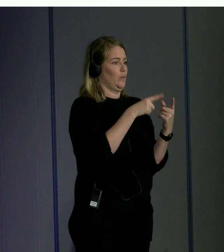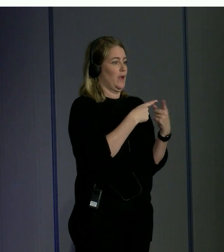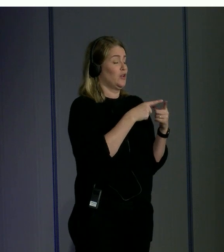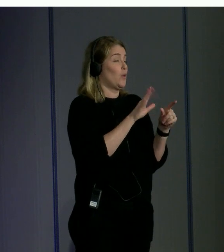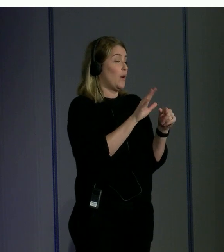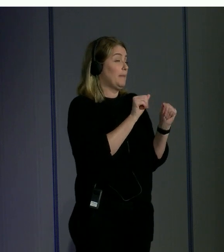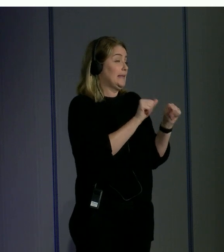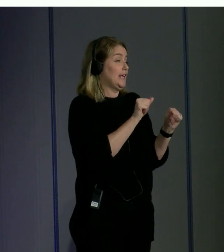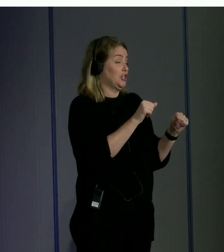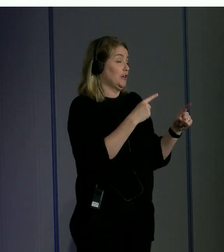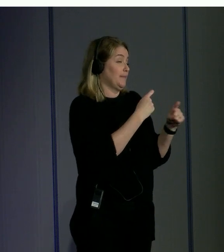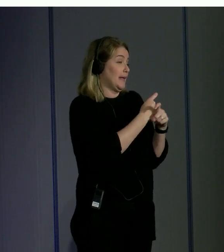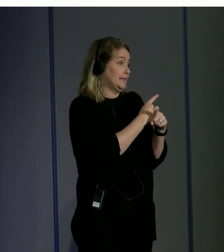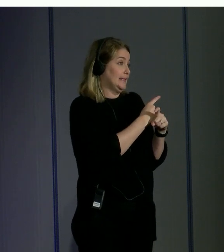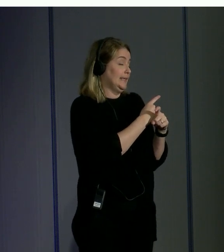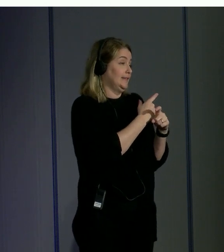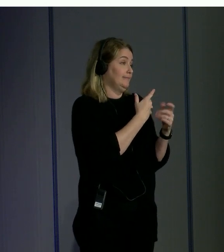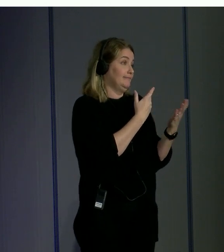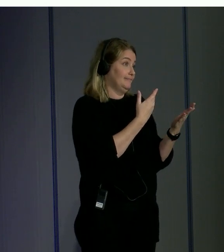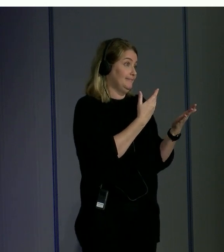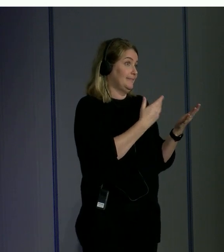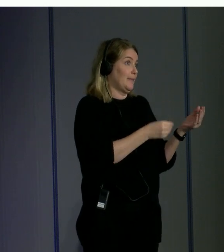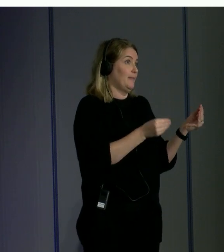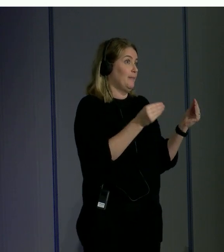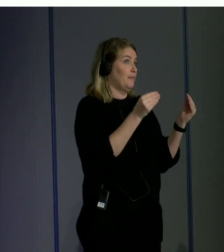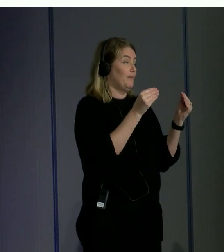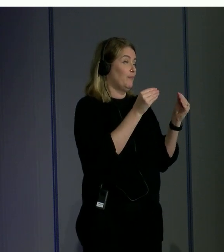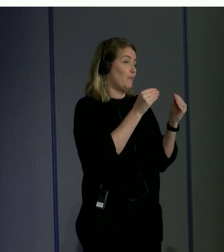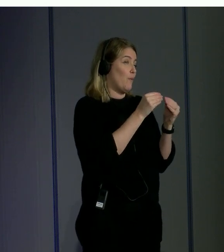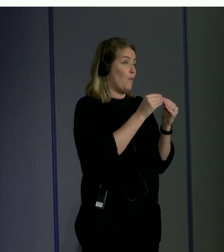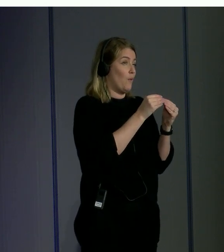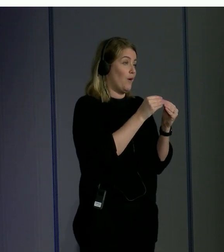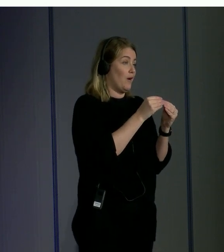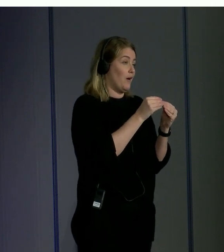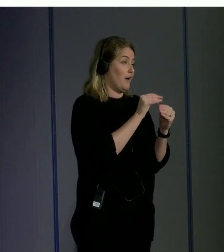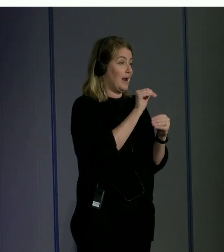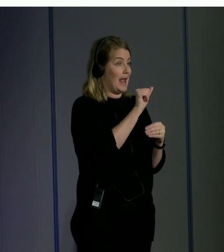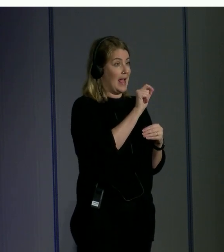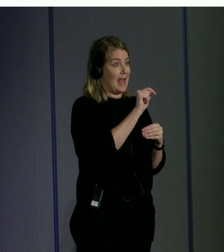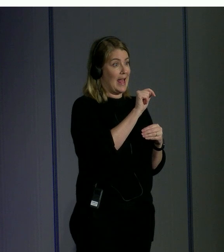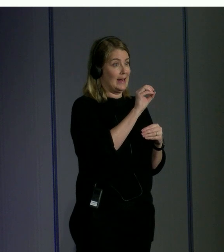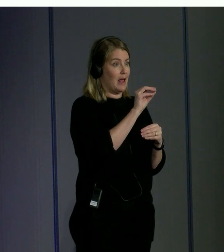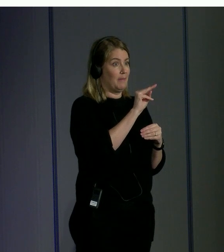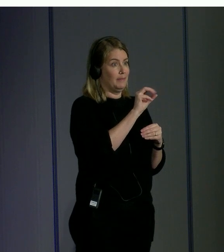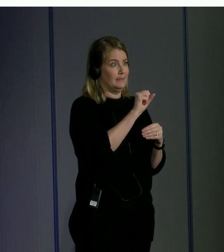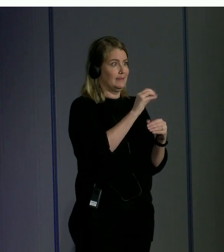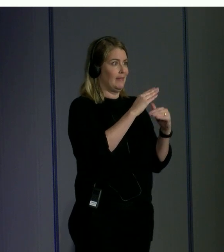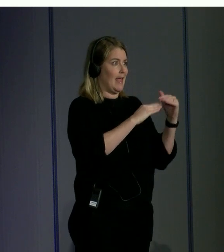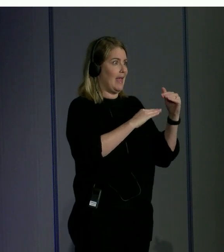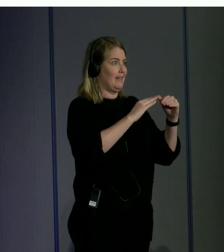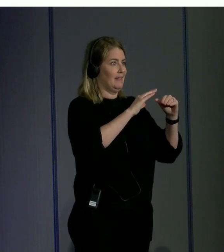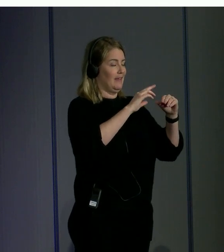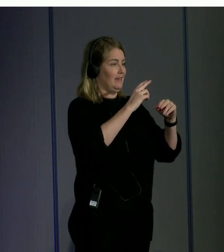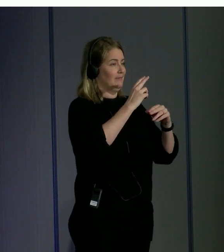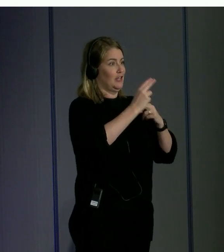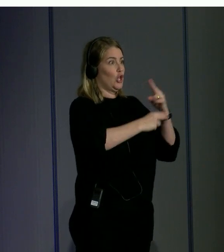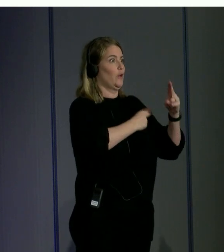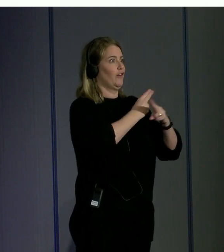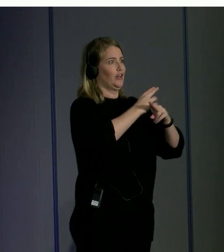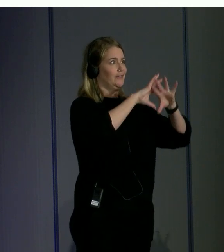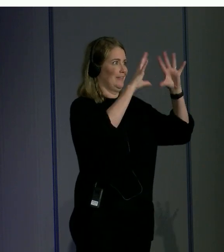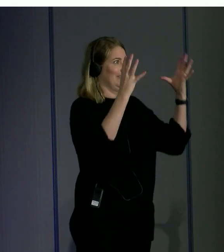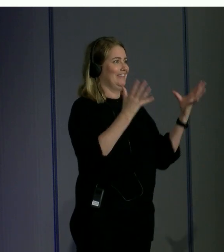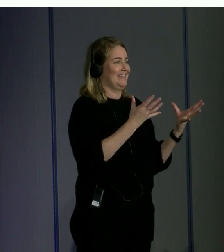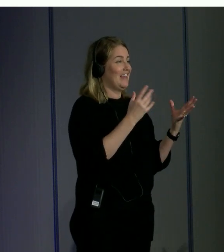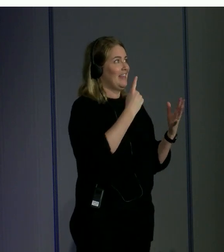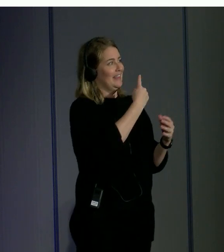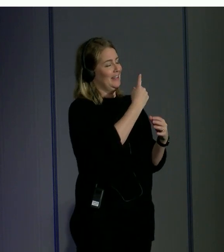complexity is more atoms that exist in the Universe, this is a great website.